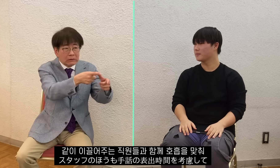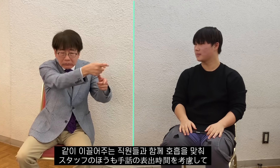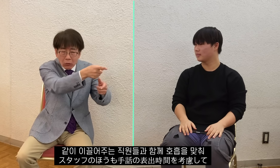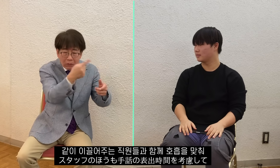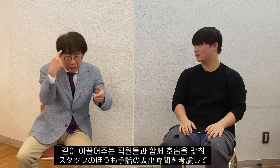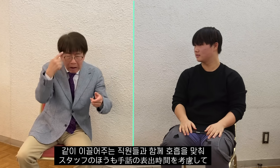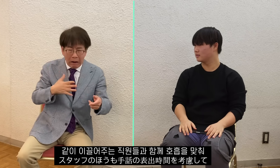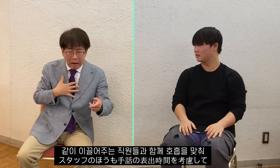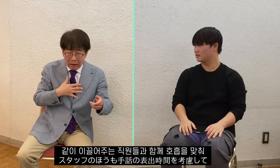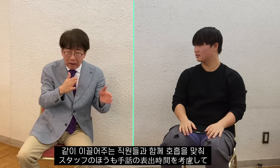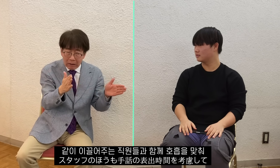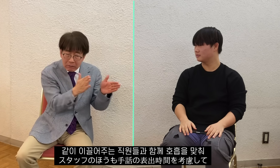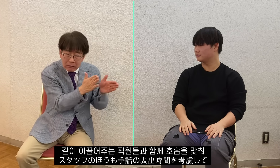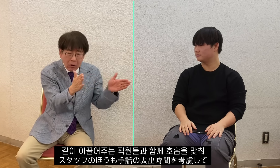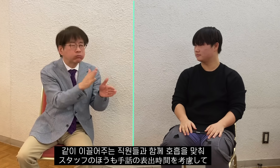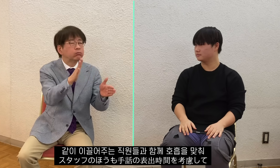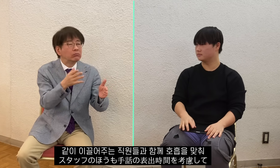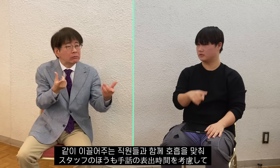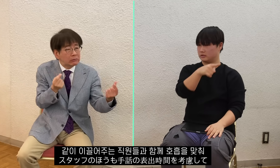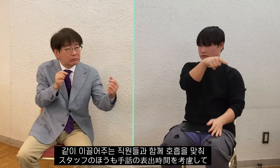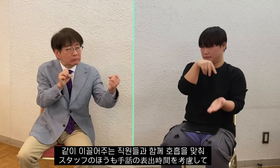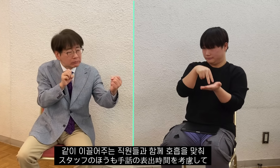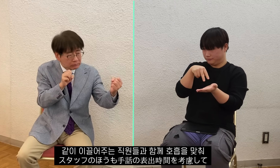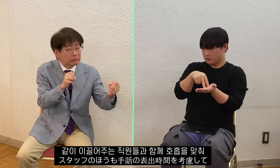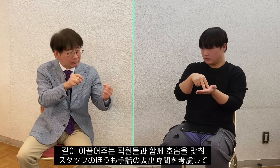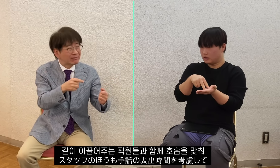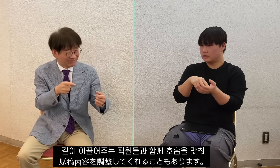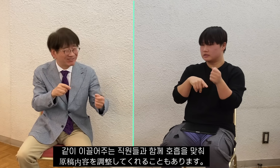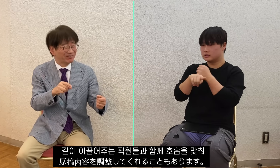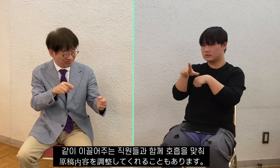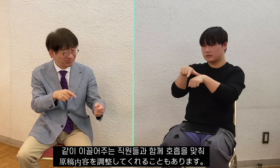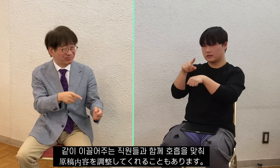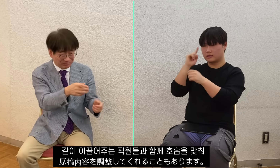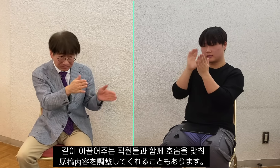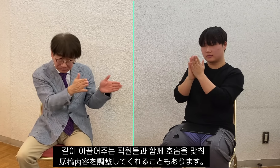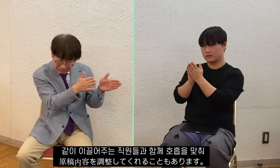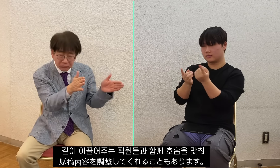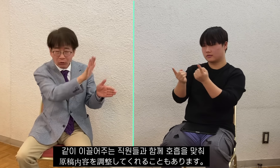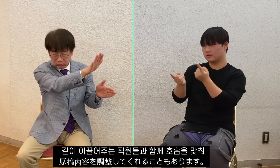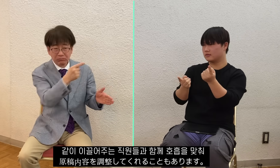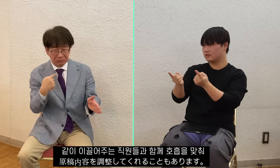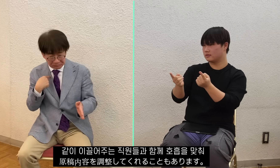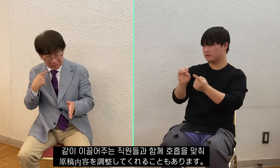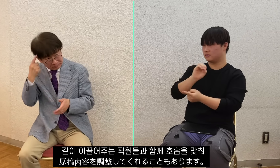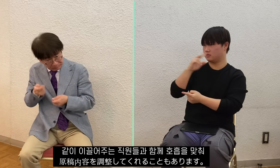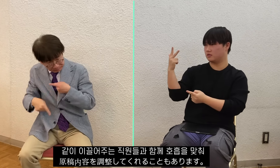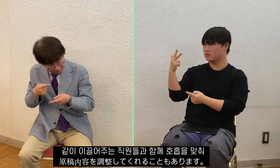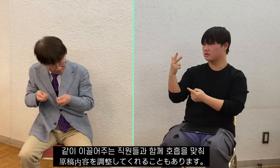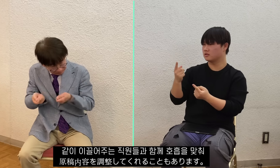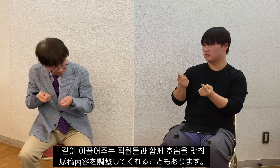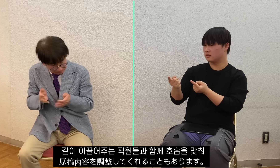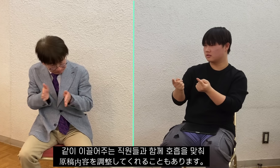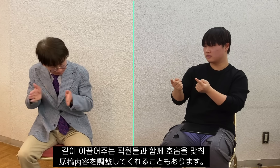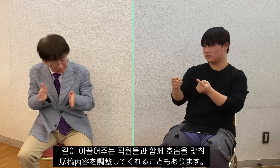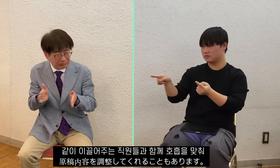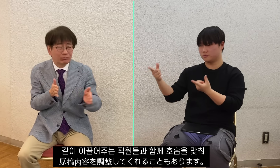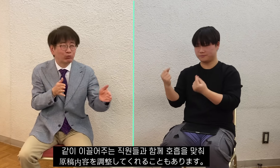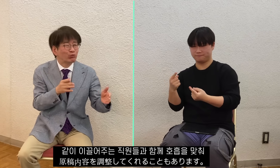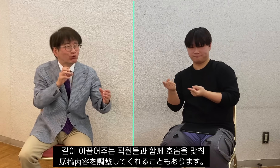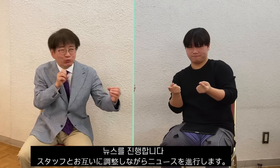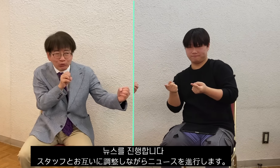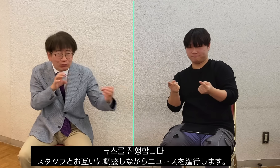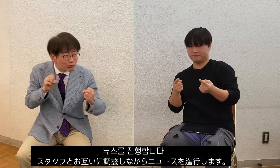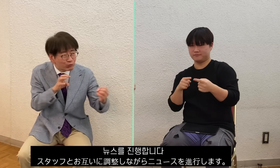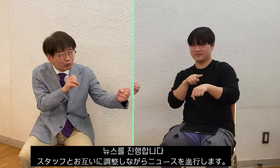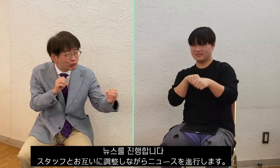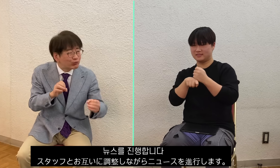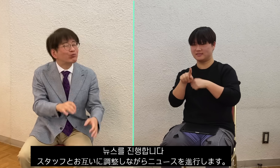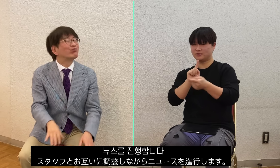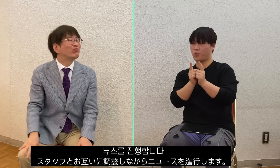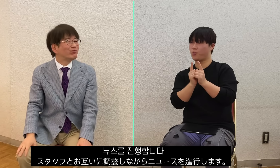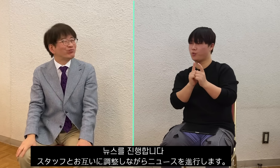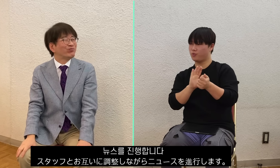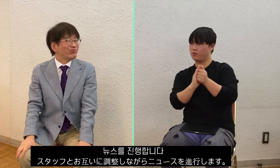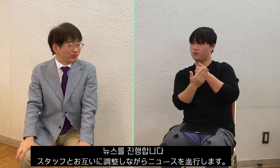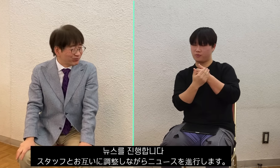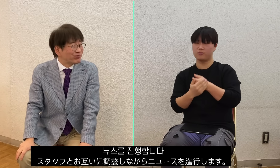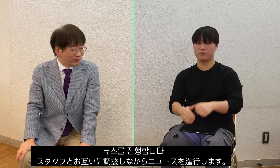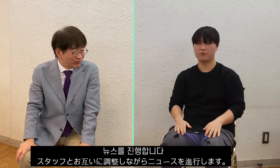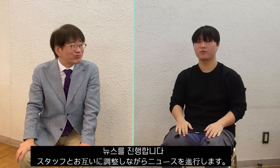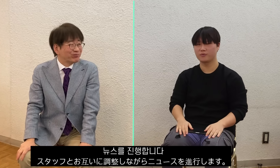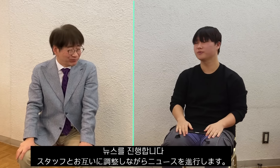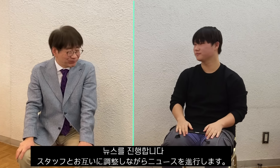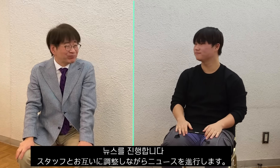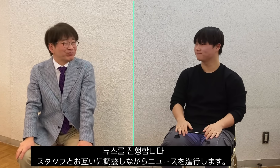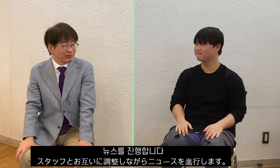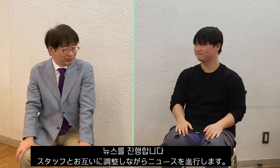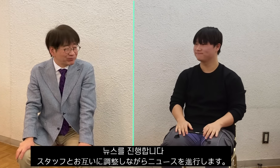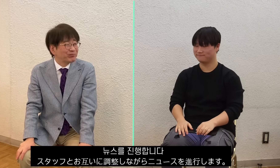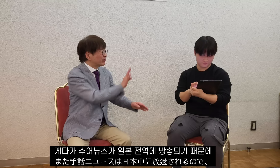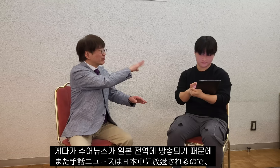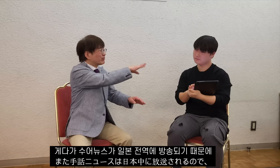We run the news in tandem with the staff who lead us together.